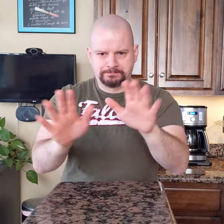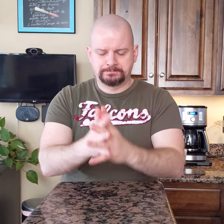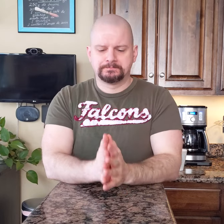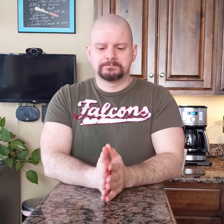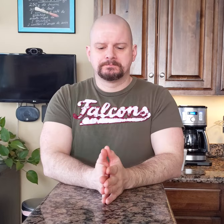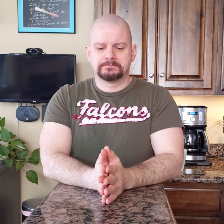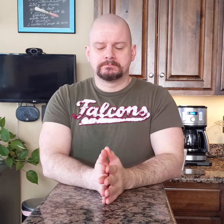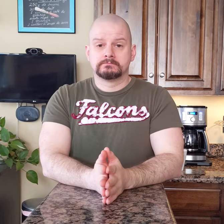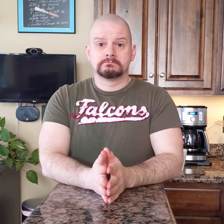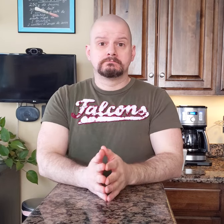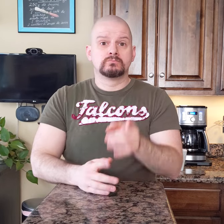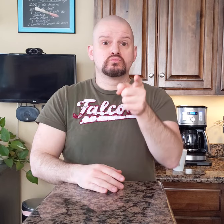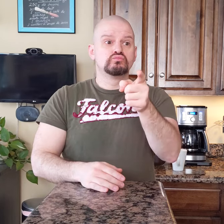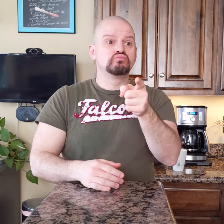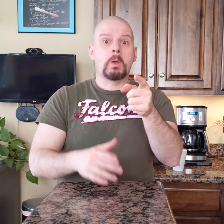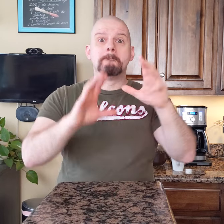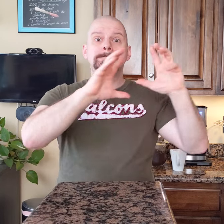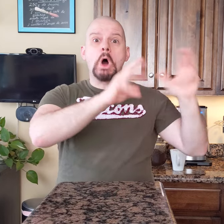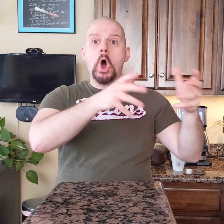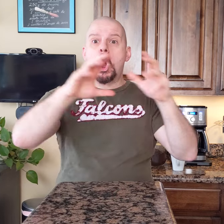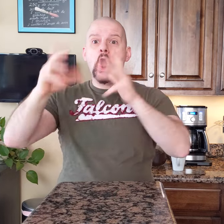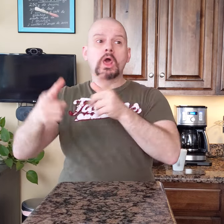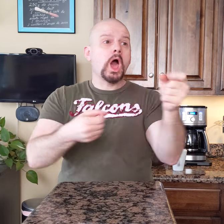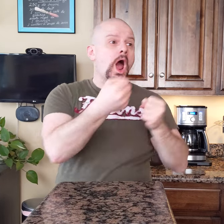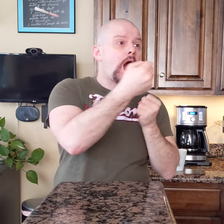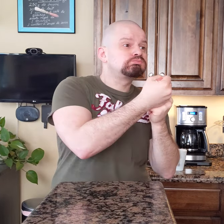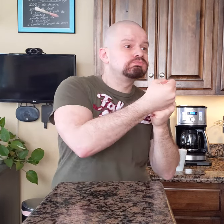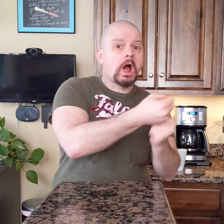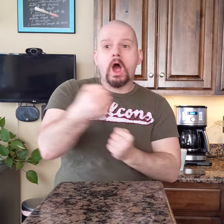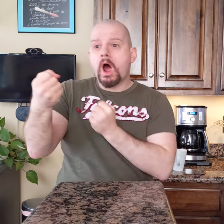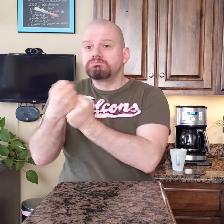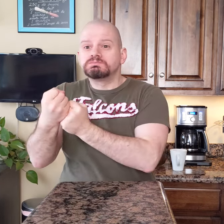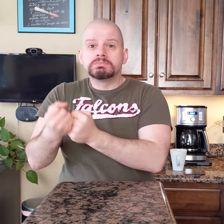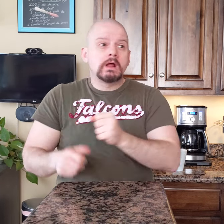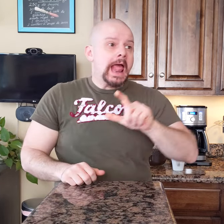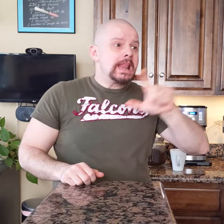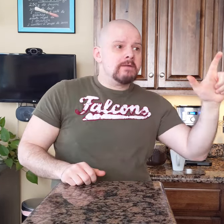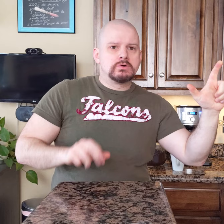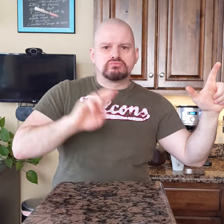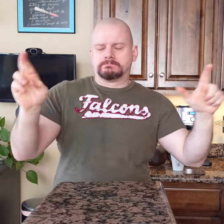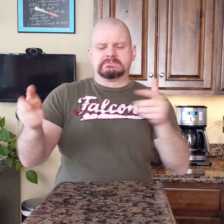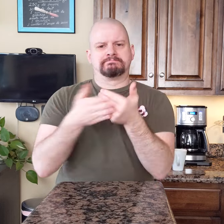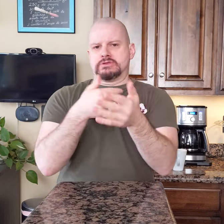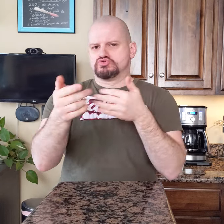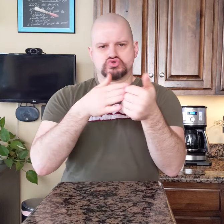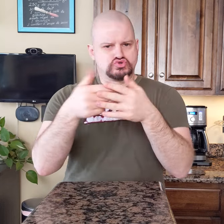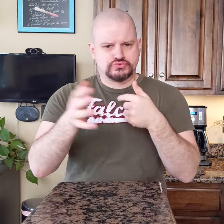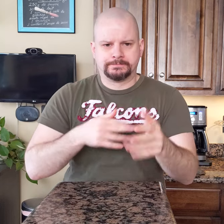It does not matter whether you're standing with left or right political party.